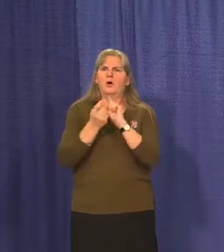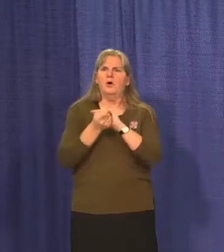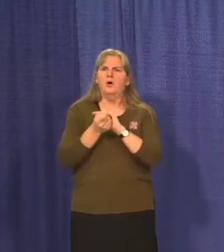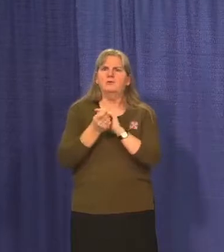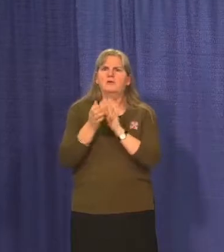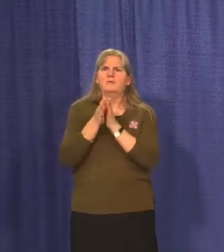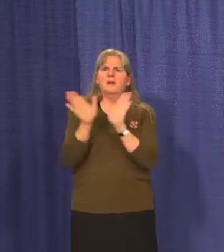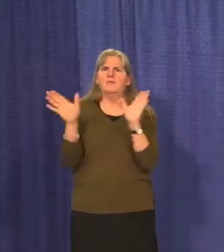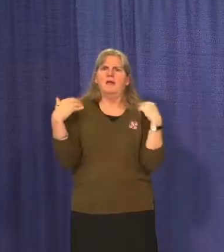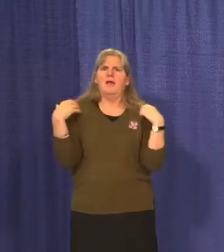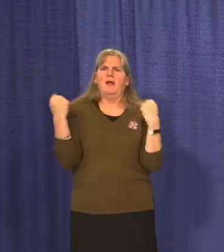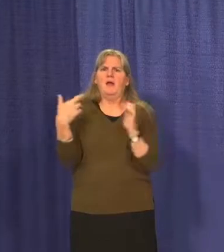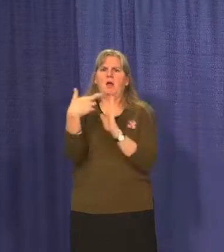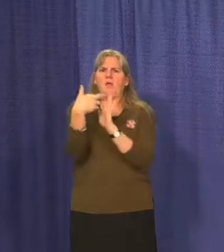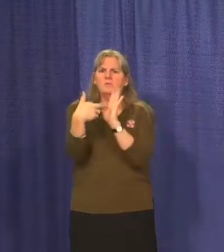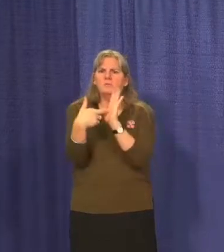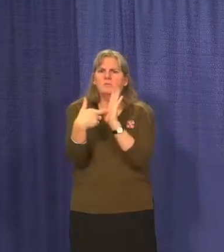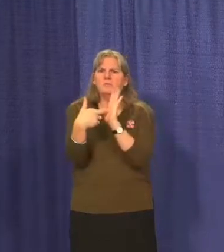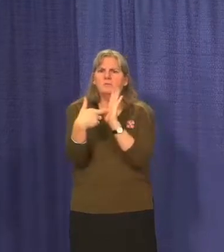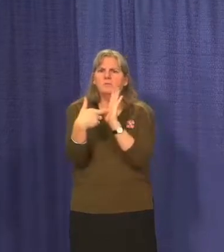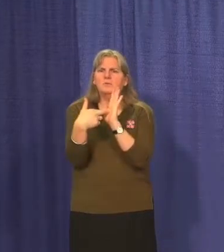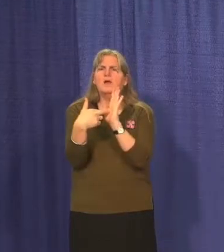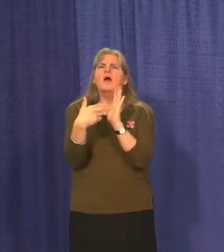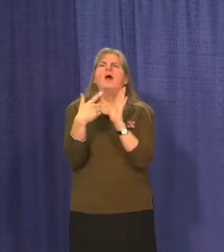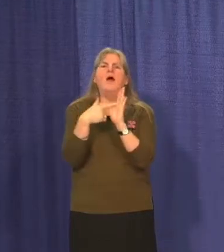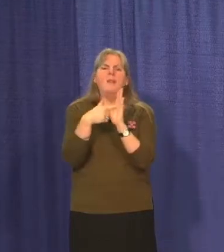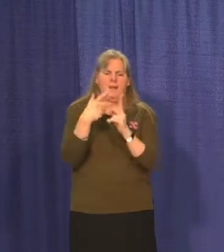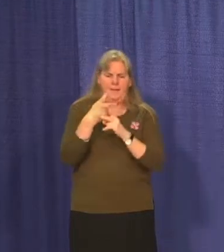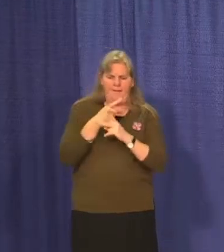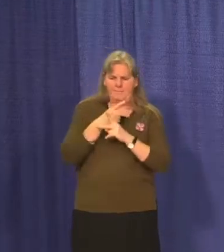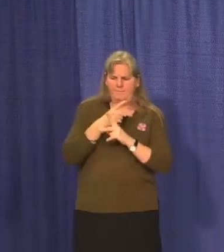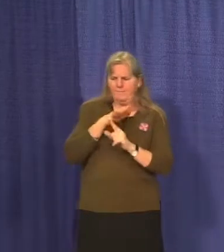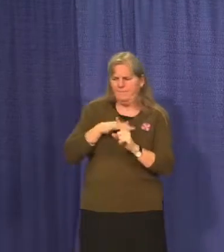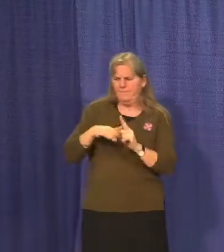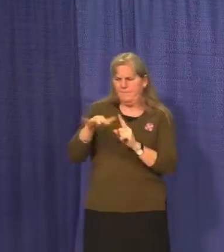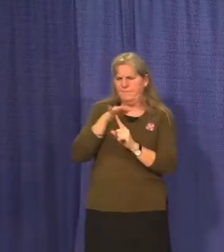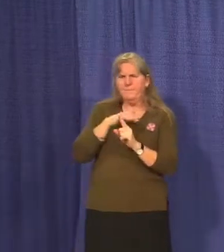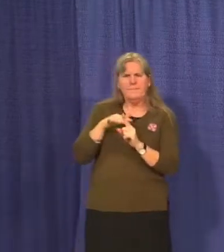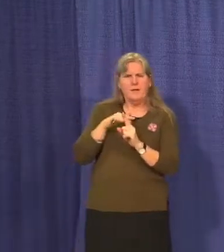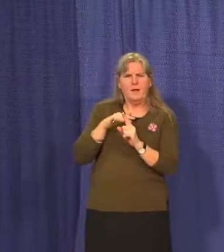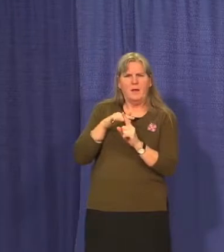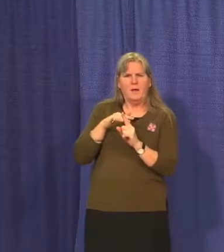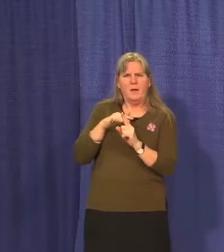public health measures and that will all be part of the advice we will then bring forward for